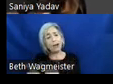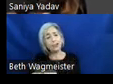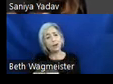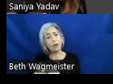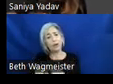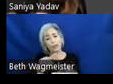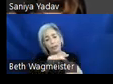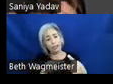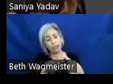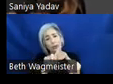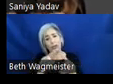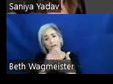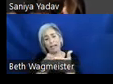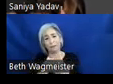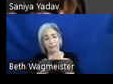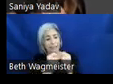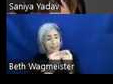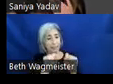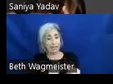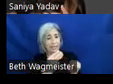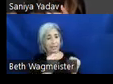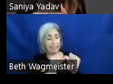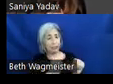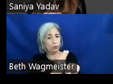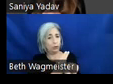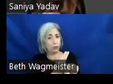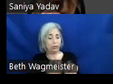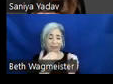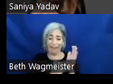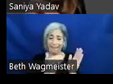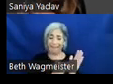Teams can continue to use the same elements over and over, reducing the need to reinvent